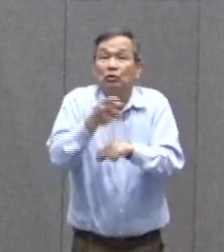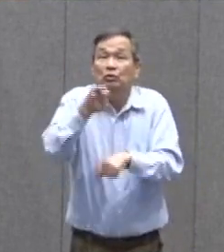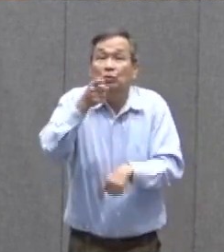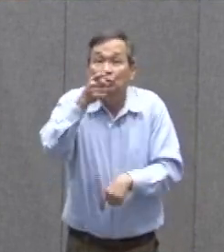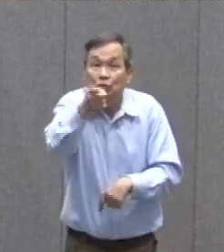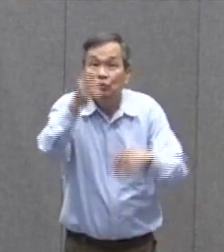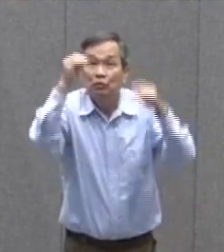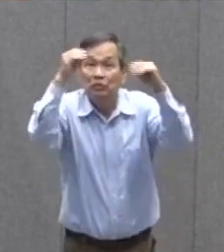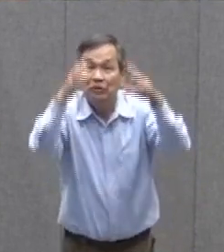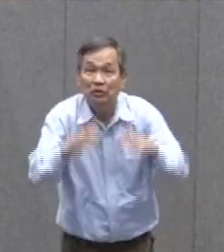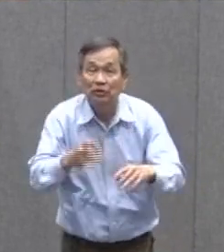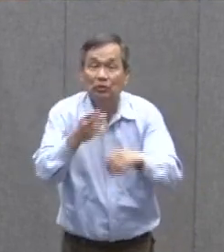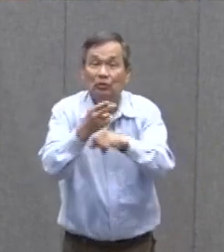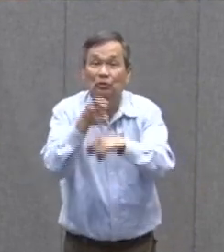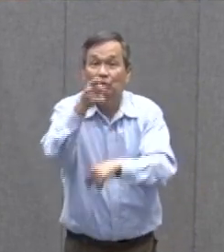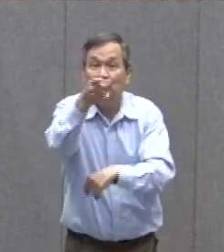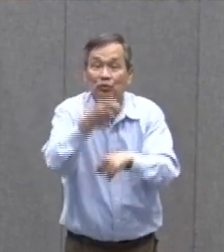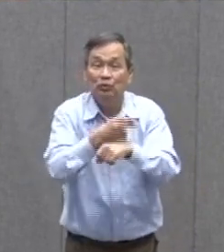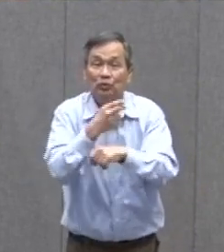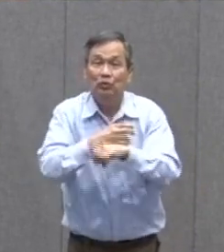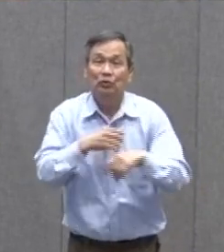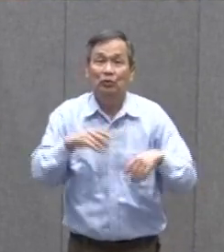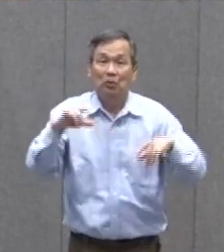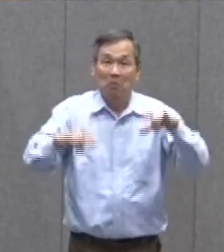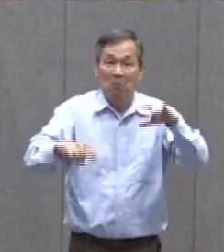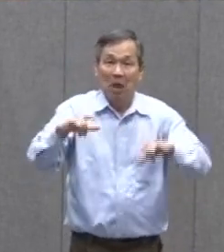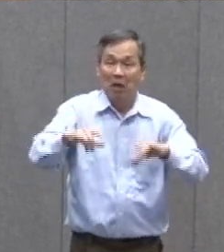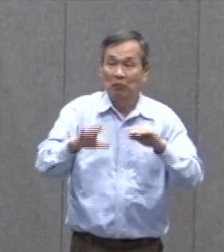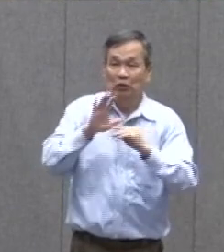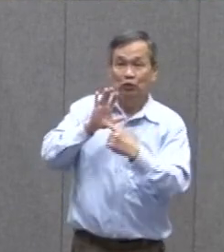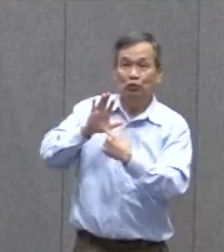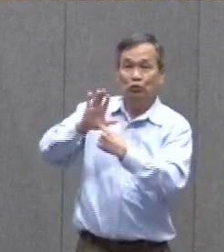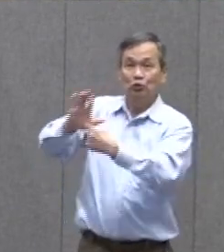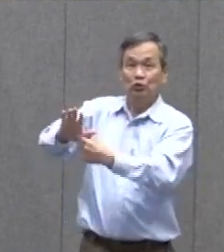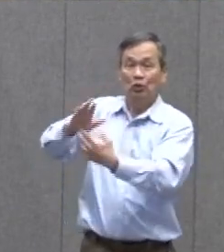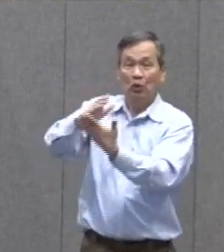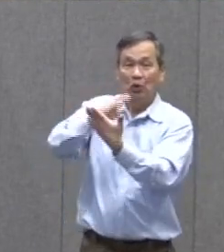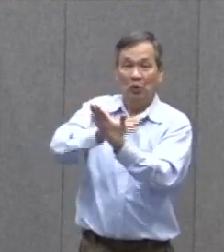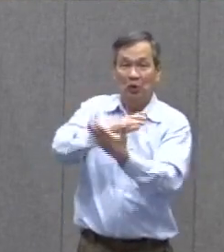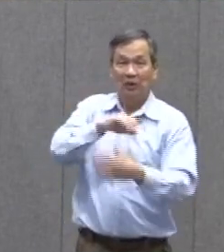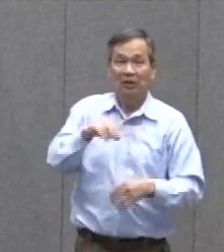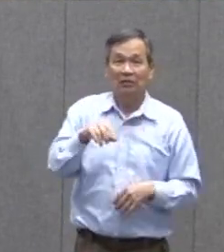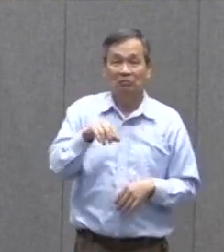and you show those lessons to the other students, the other children in your house.